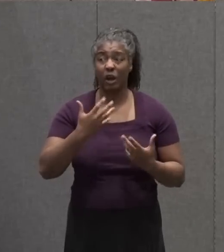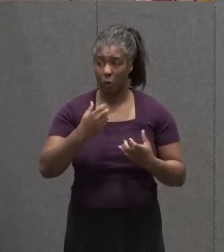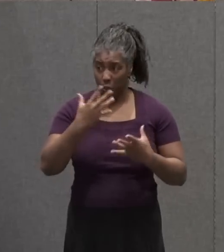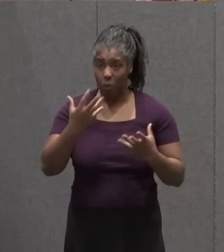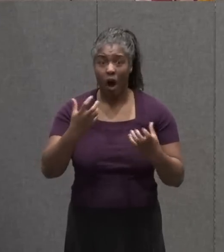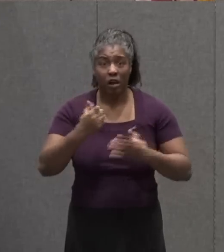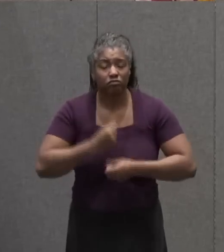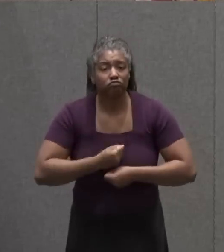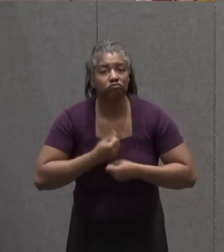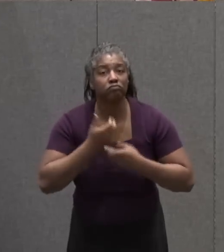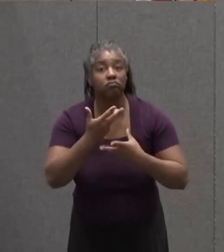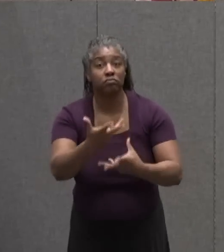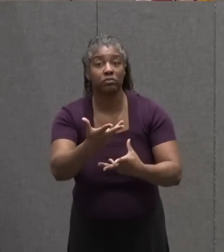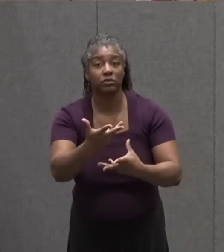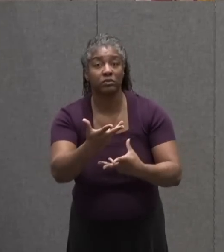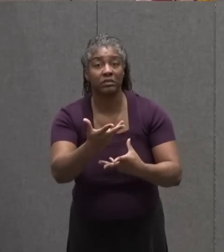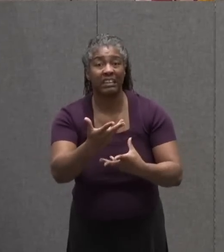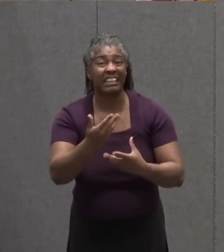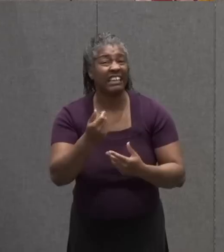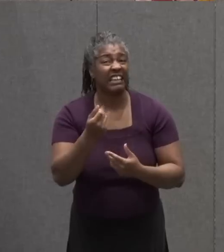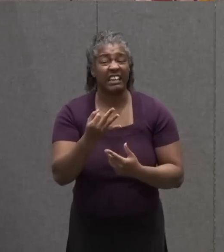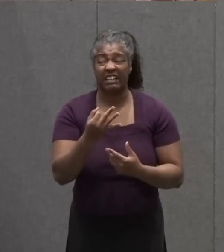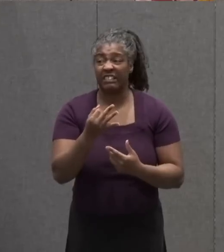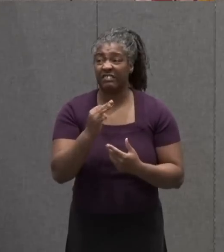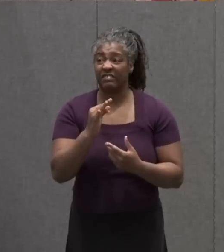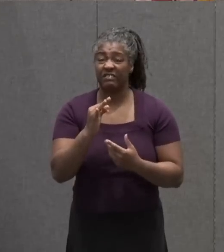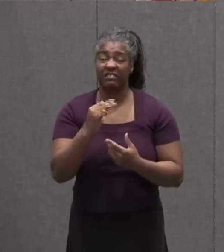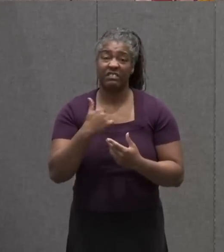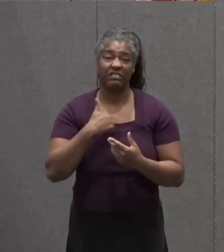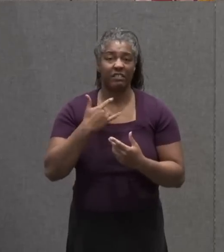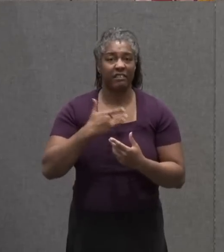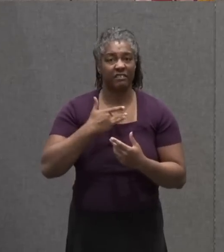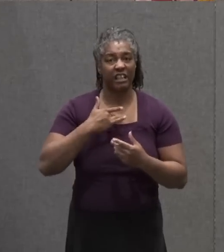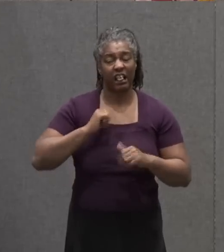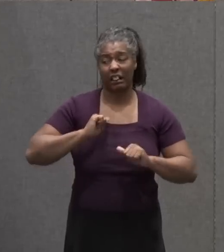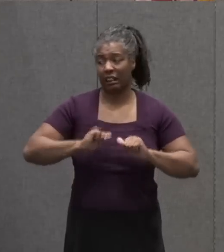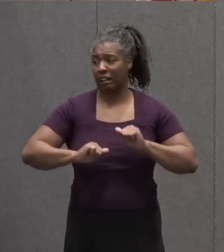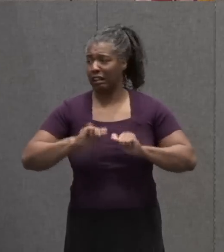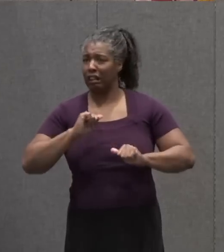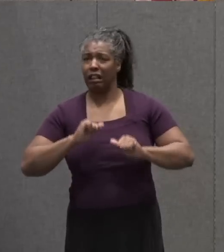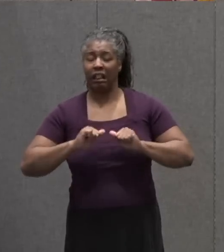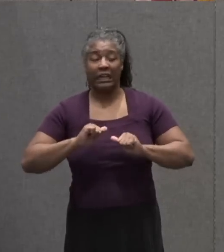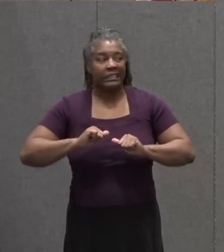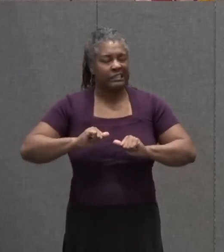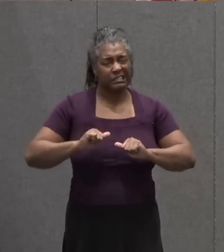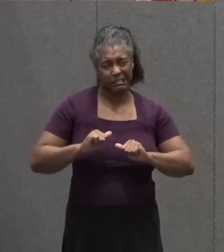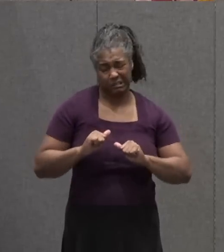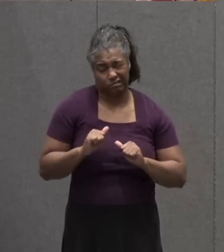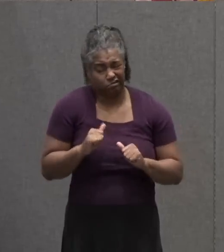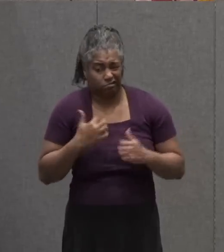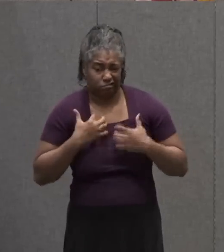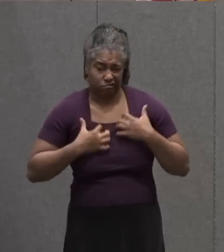When I feel unsure or not okay, let me find my not okay picture,